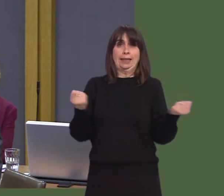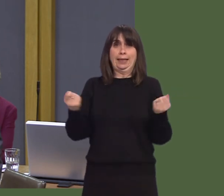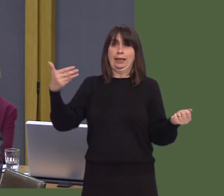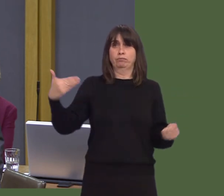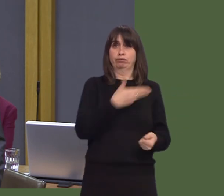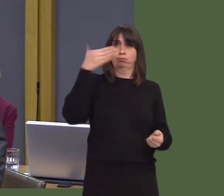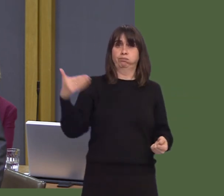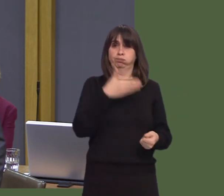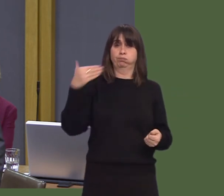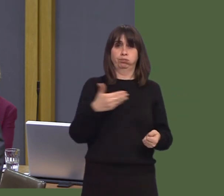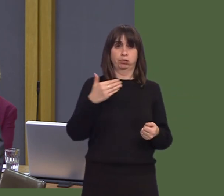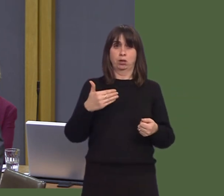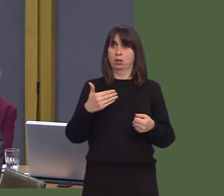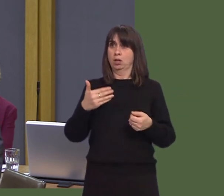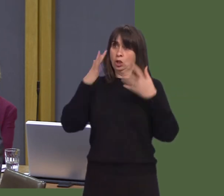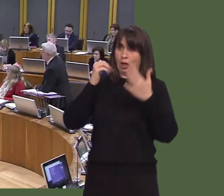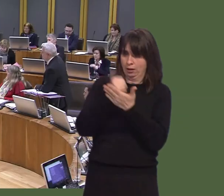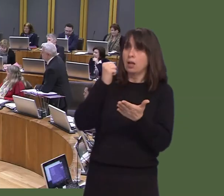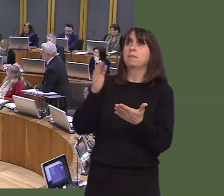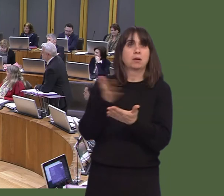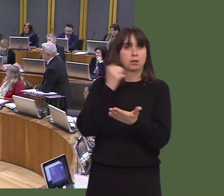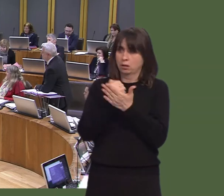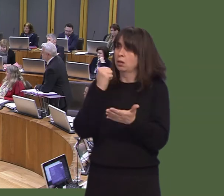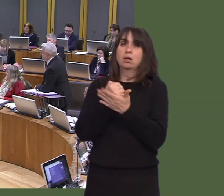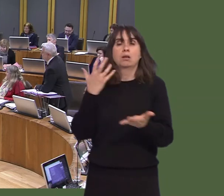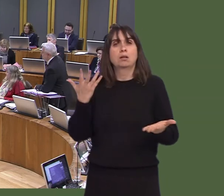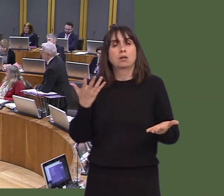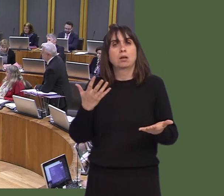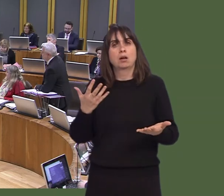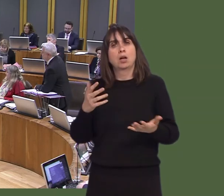Cardiff and Swansea, also other urban areas of Wales, and the city region areas that they